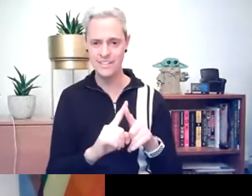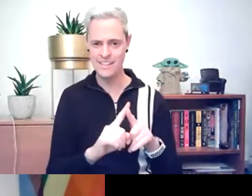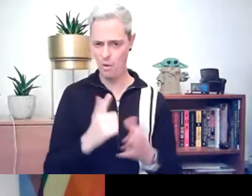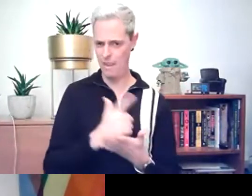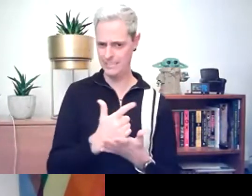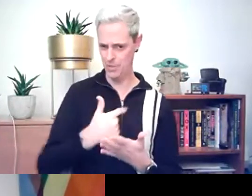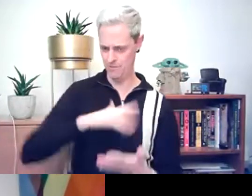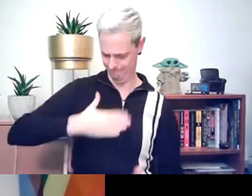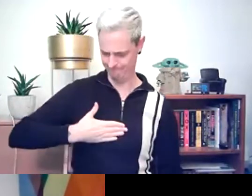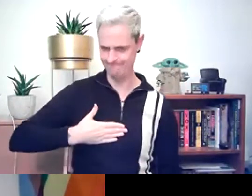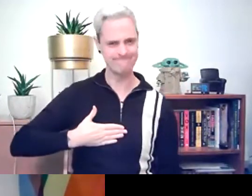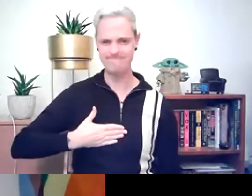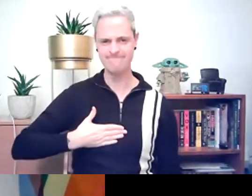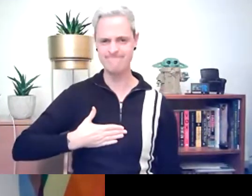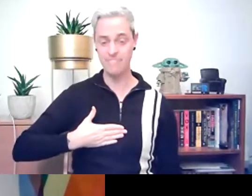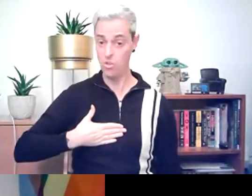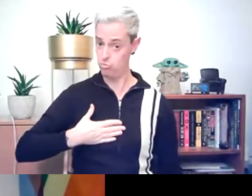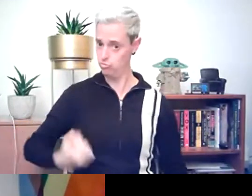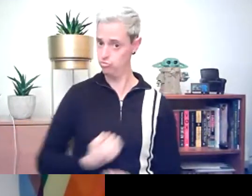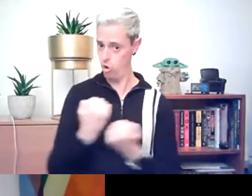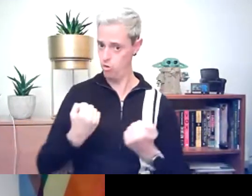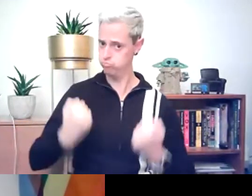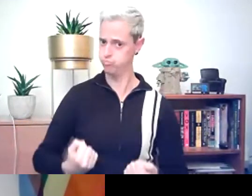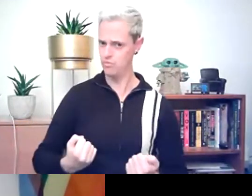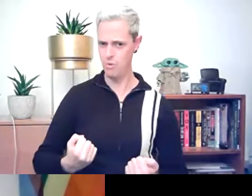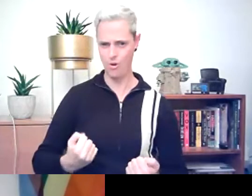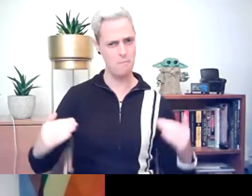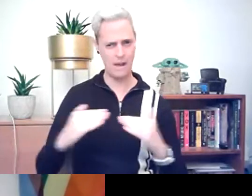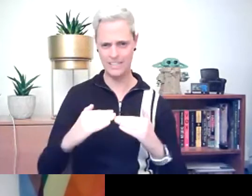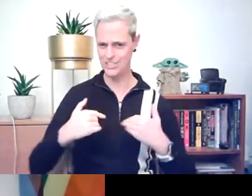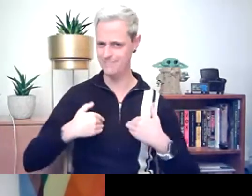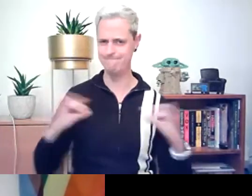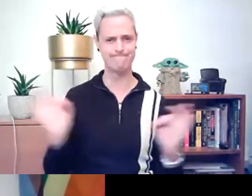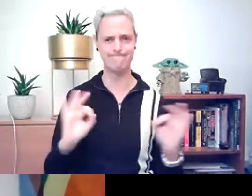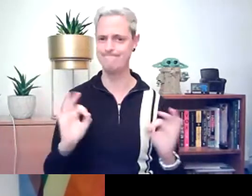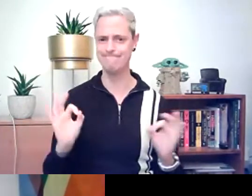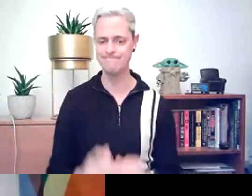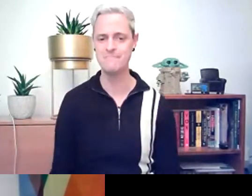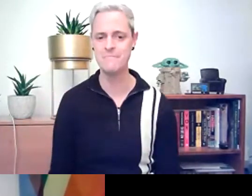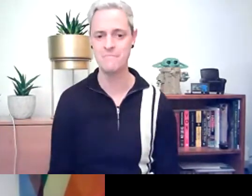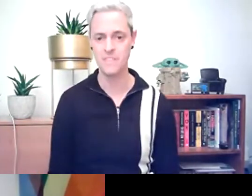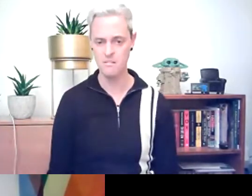up a lot of themes around initially representation, and the ramifications of having like a lack